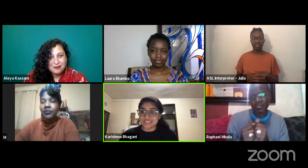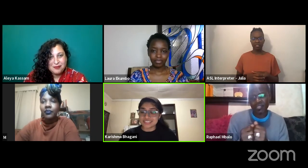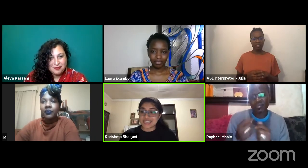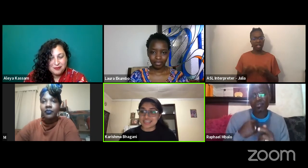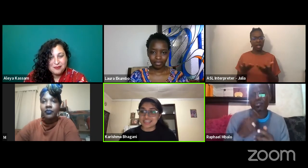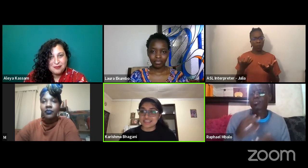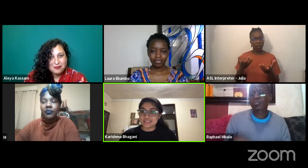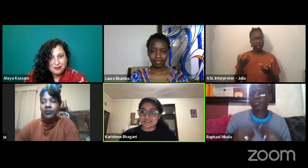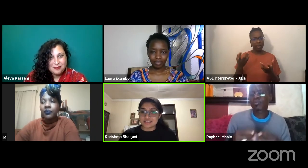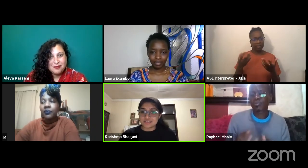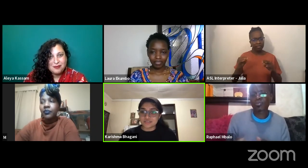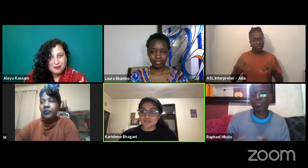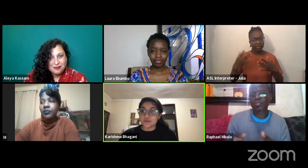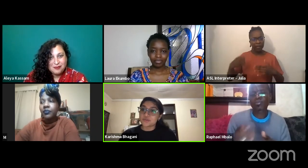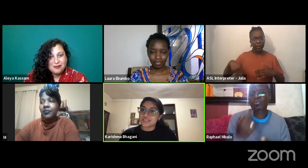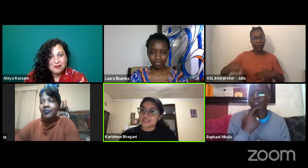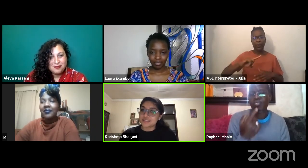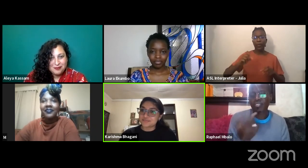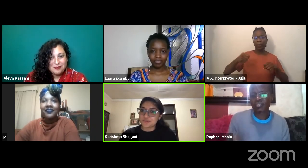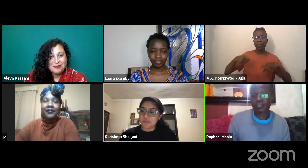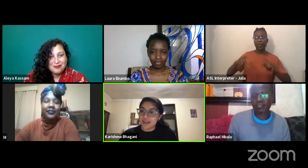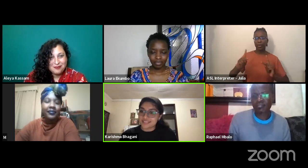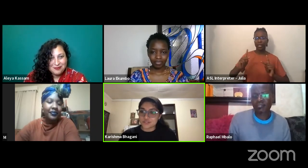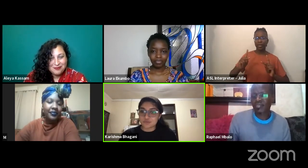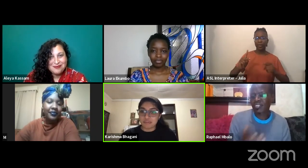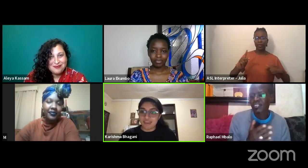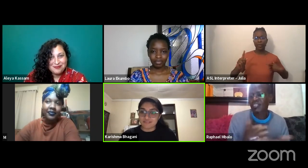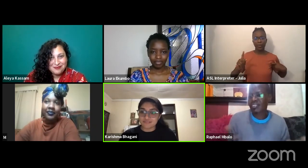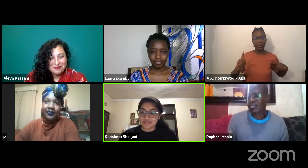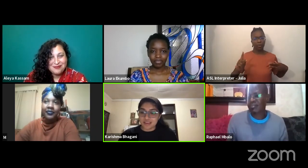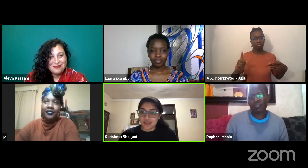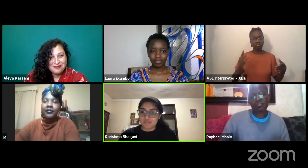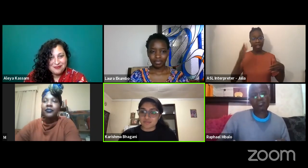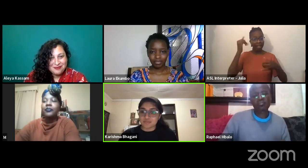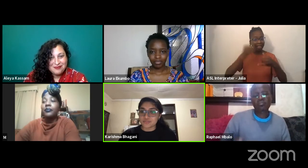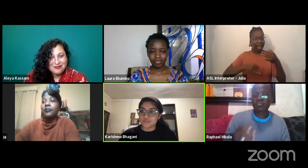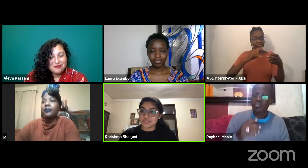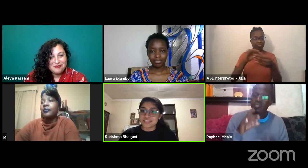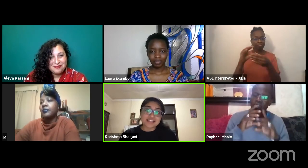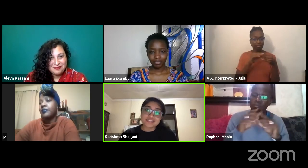to say any sort of closing remarks that you may have. And also if you can tell us